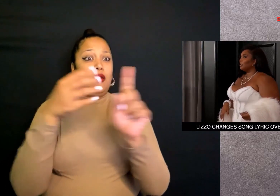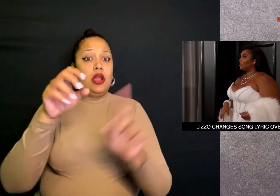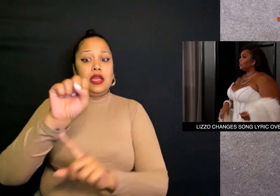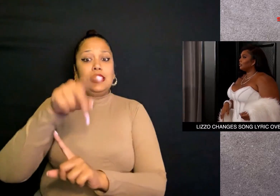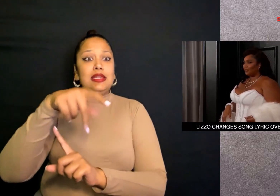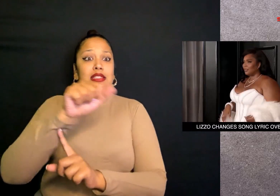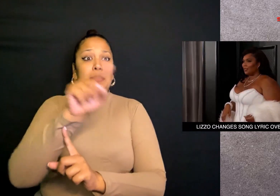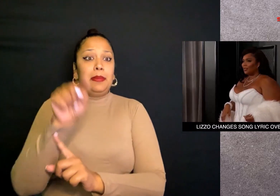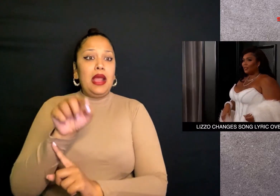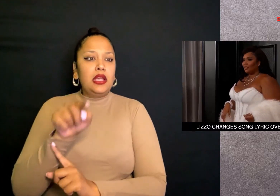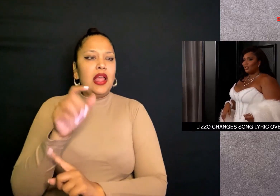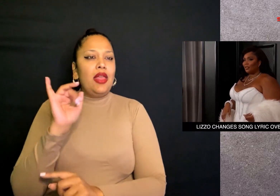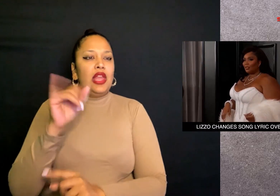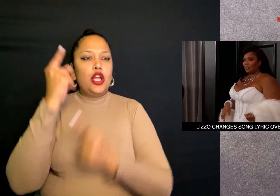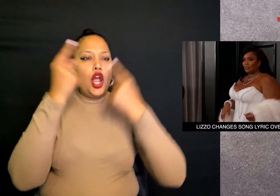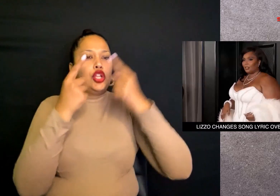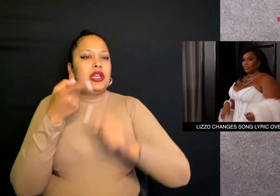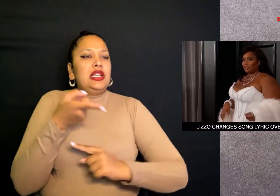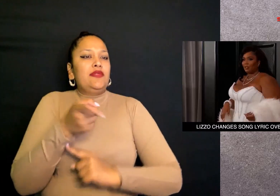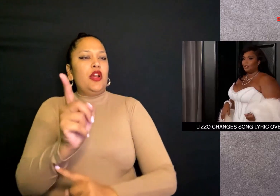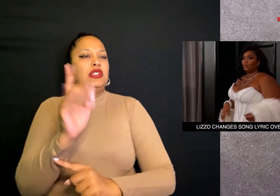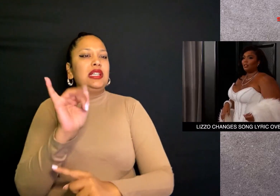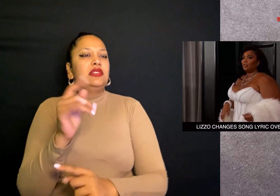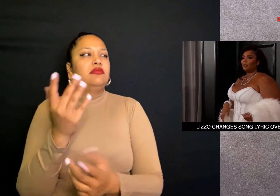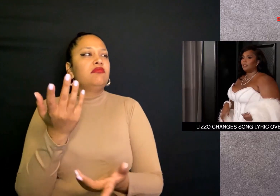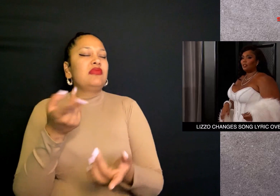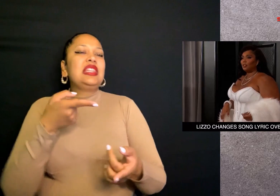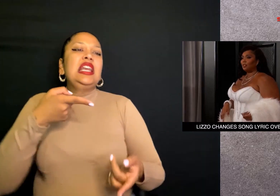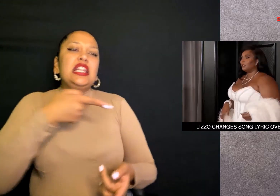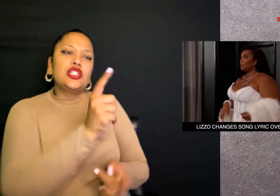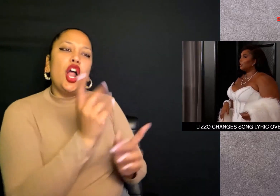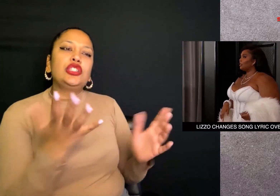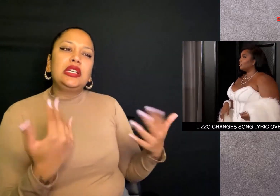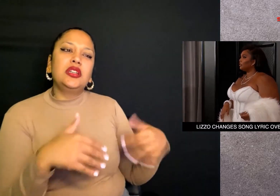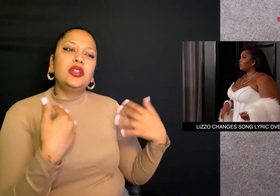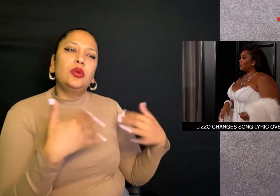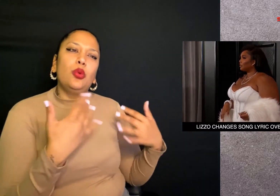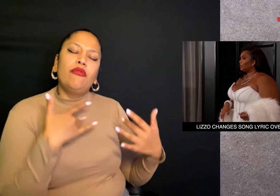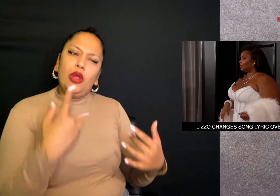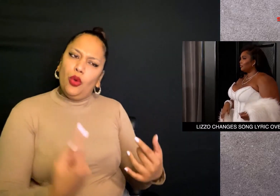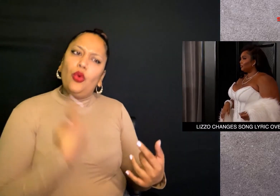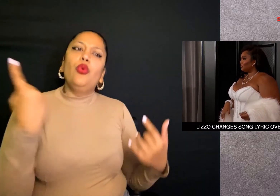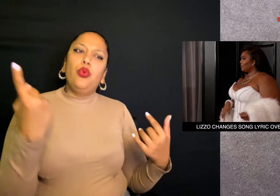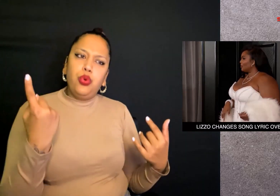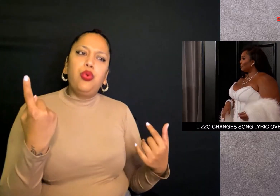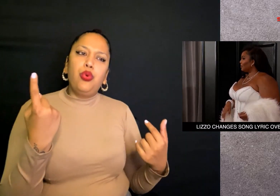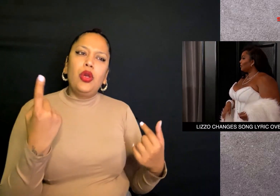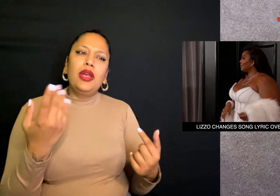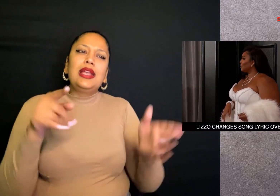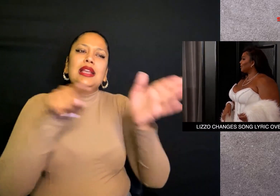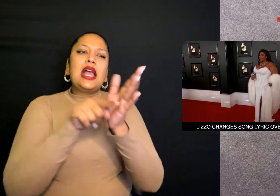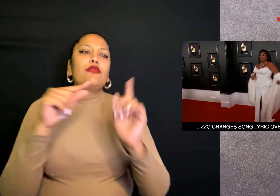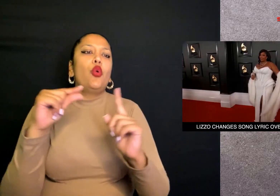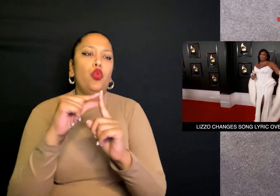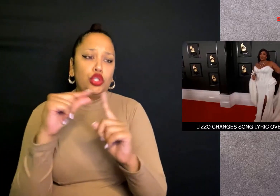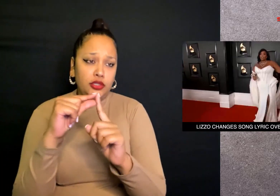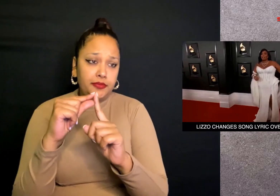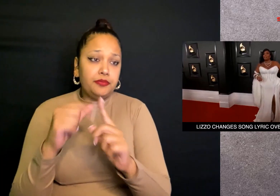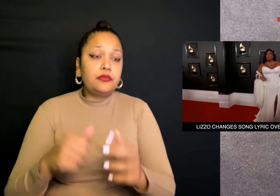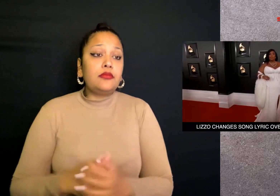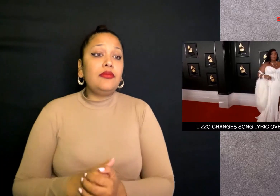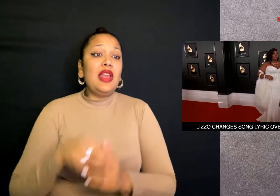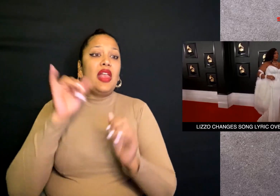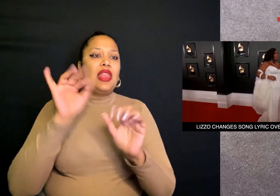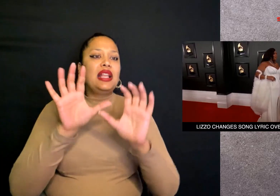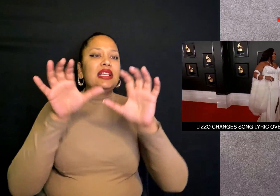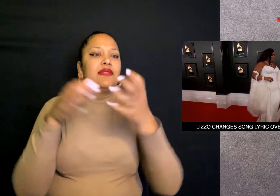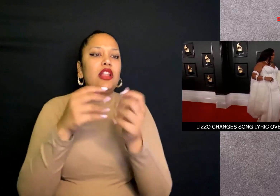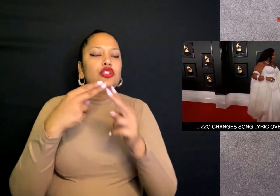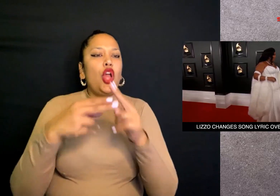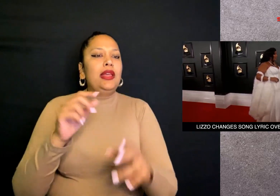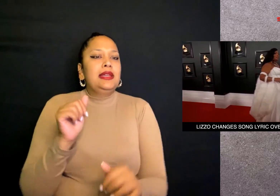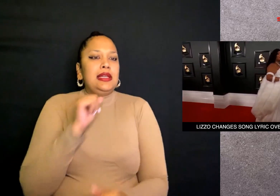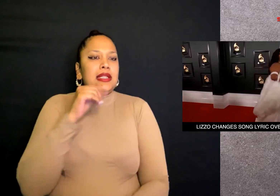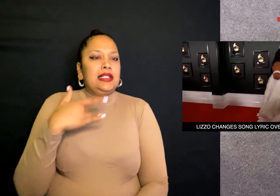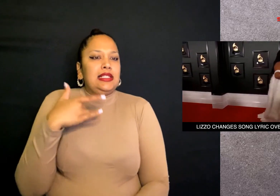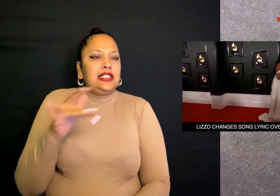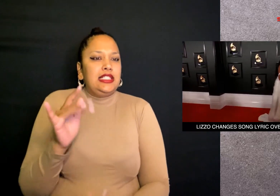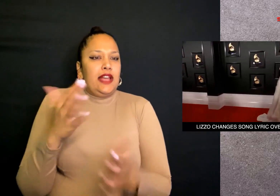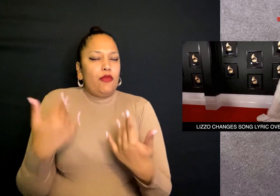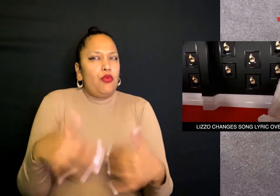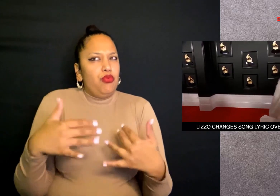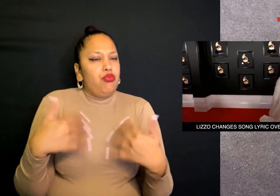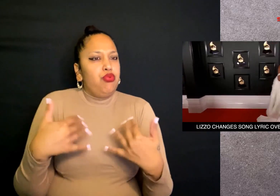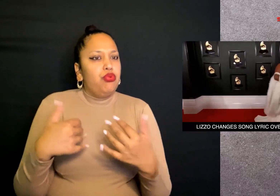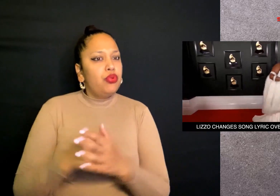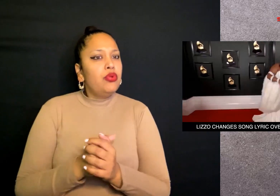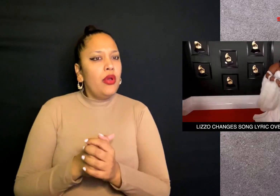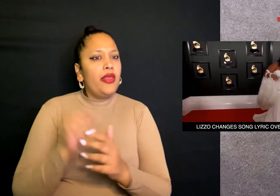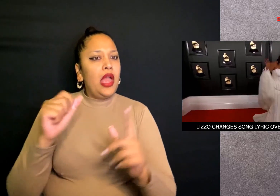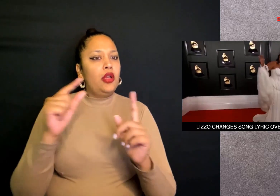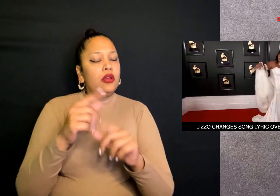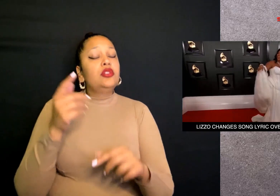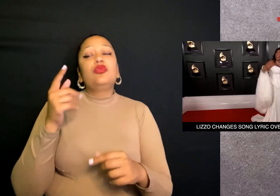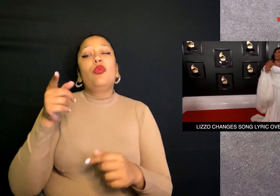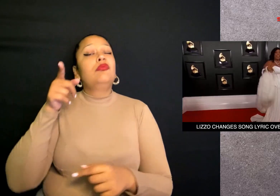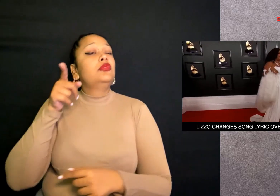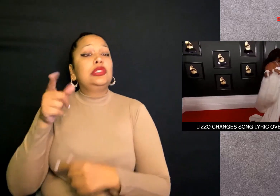and the word spaz is offensive and considered an ableist slur